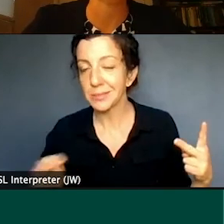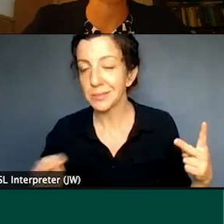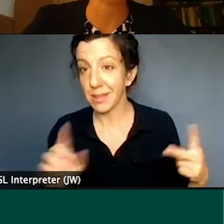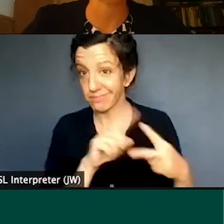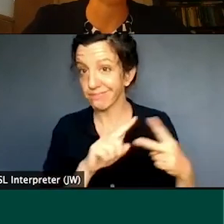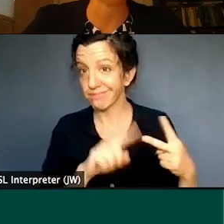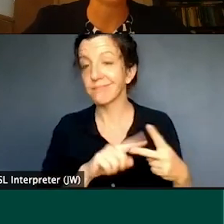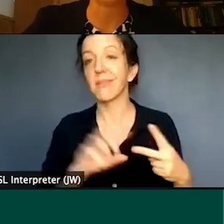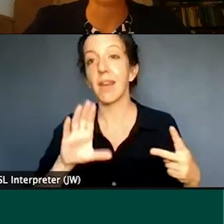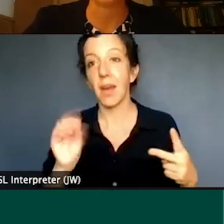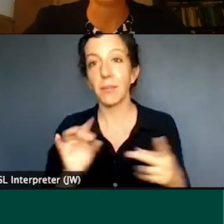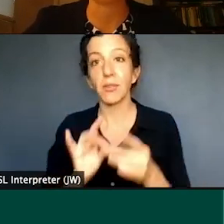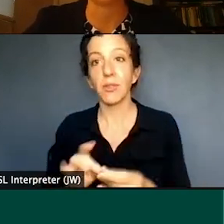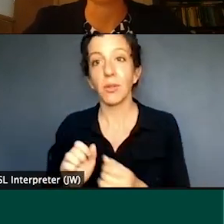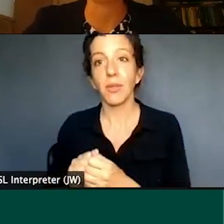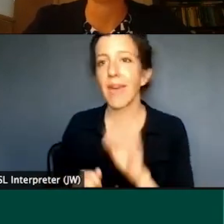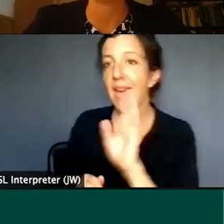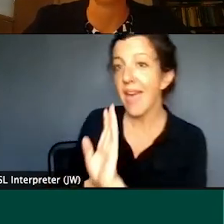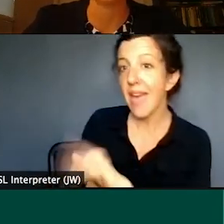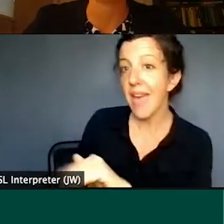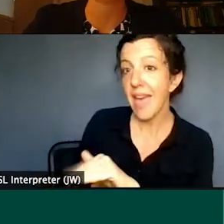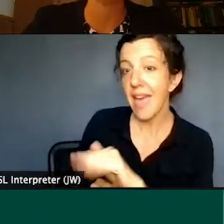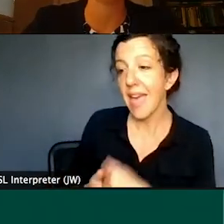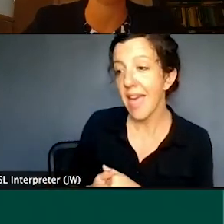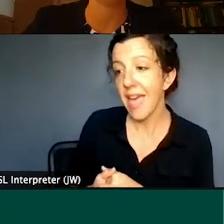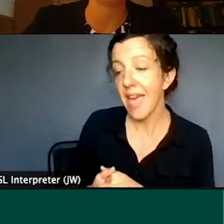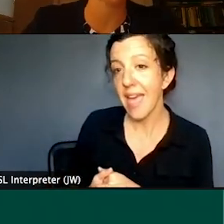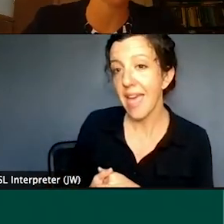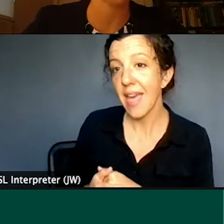The measure stipulates that the department would be in charge